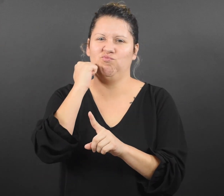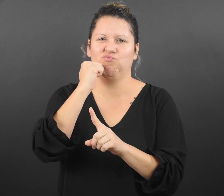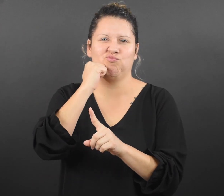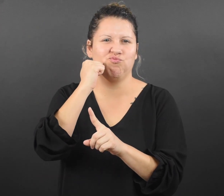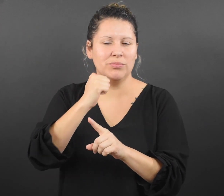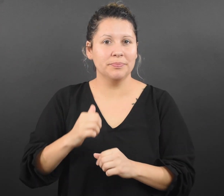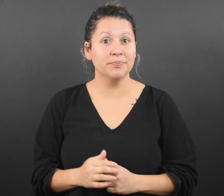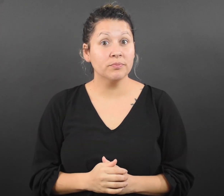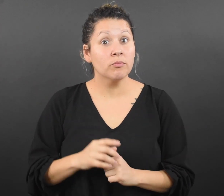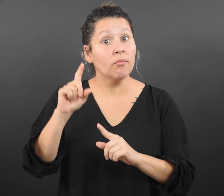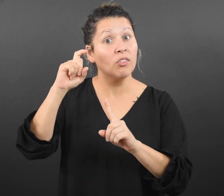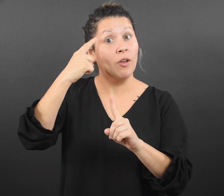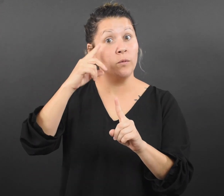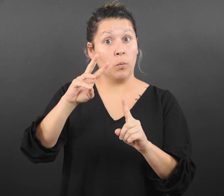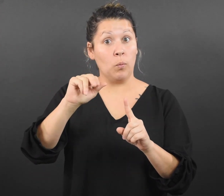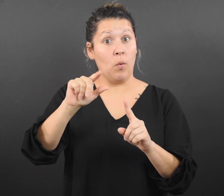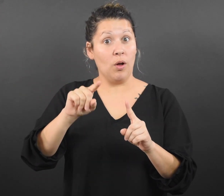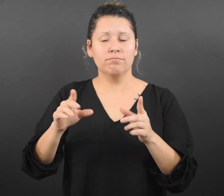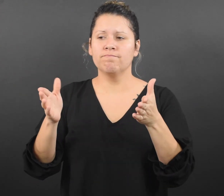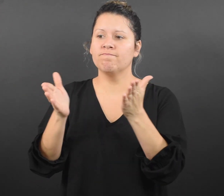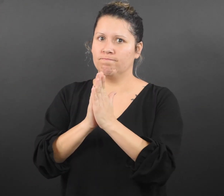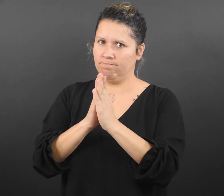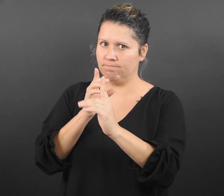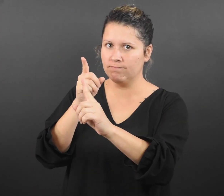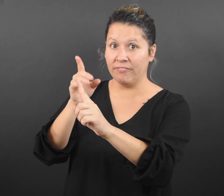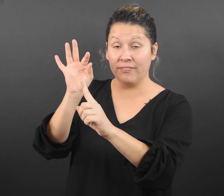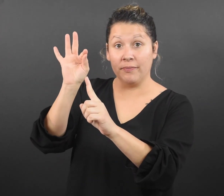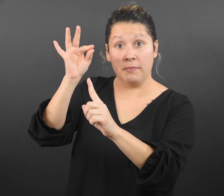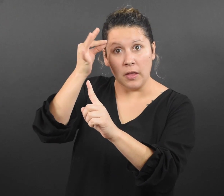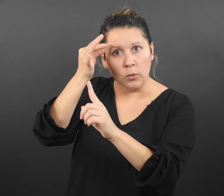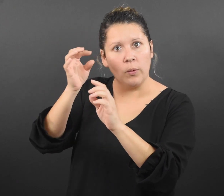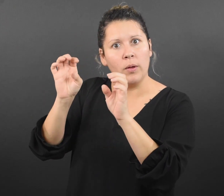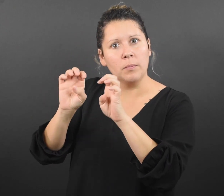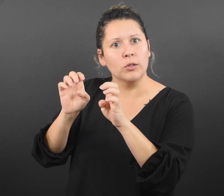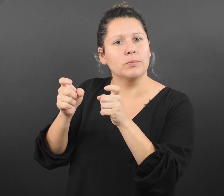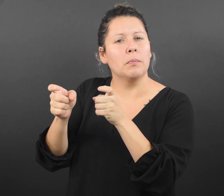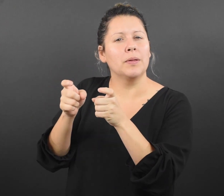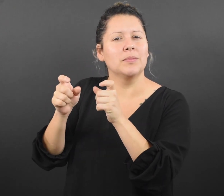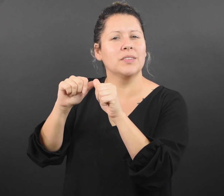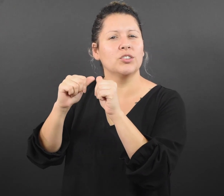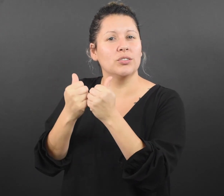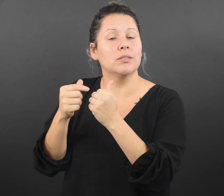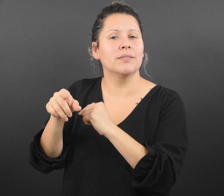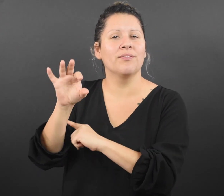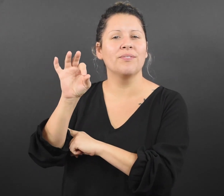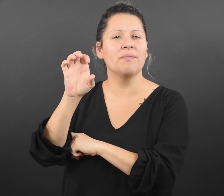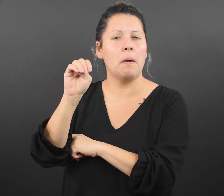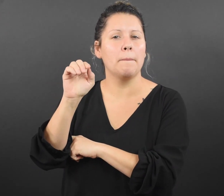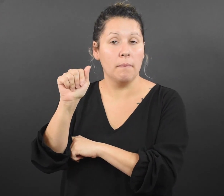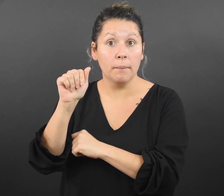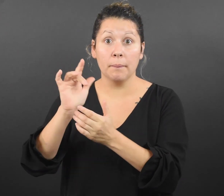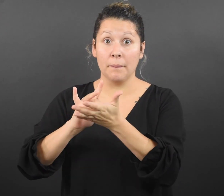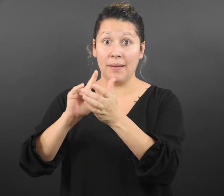Governor Walz requested the Federal Emergency Management Agency (FEMA) medical team to bolster